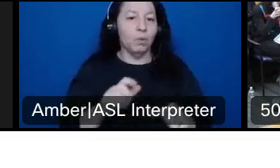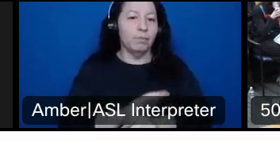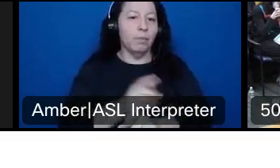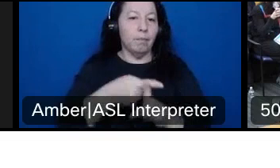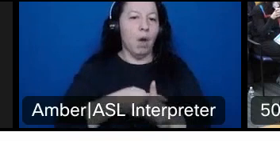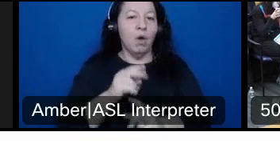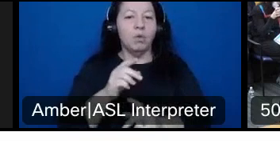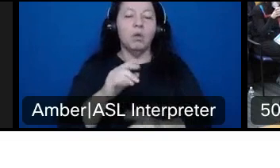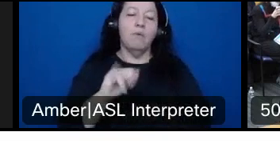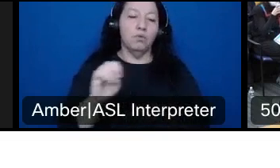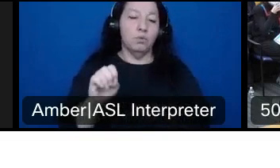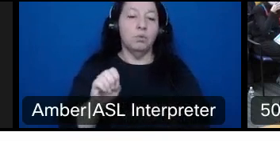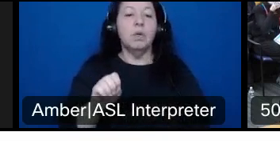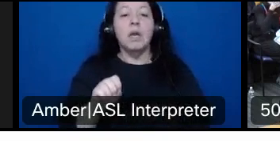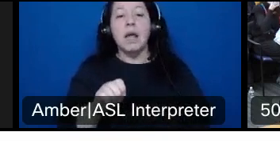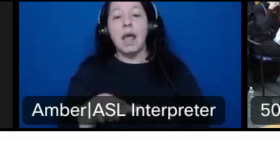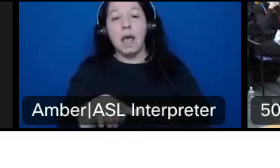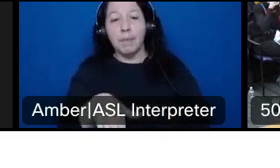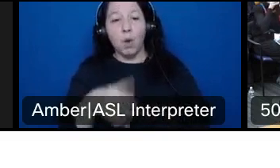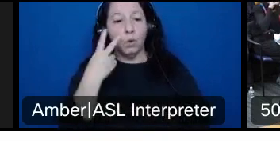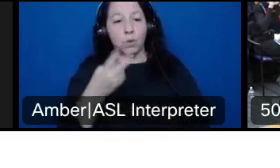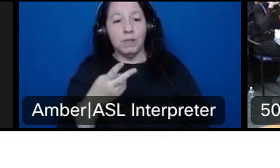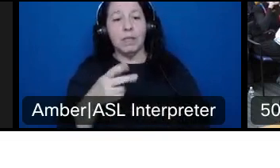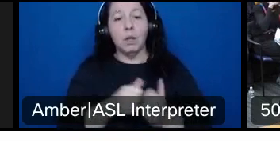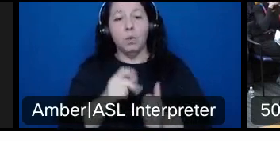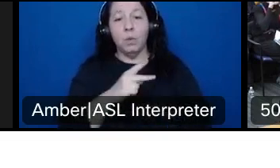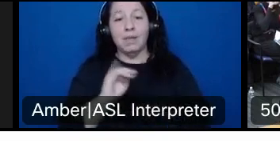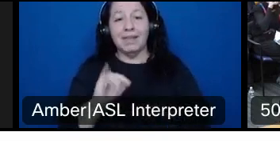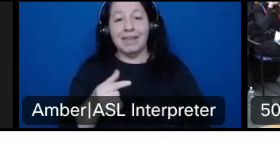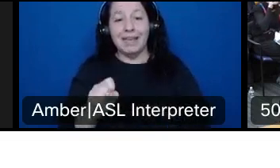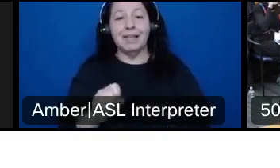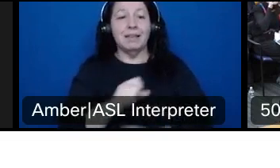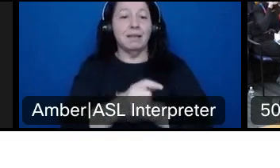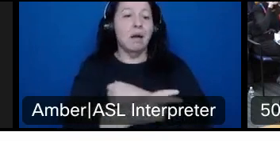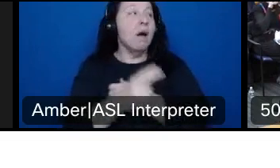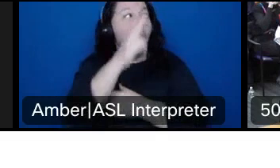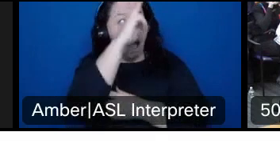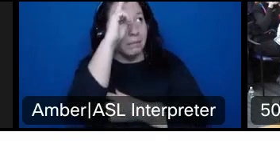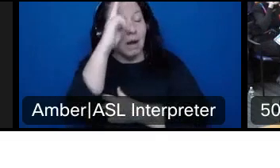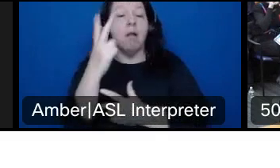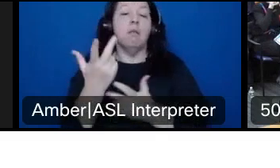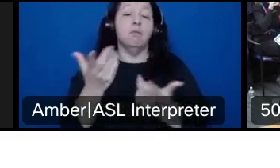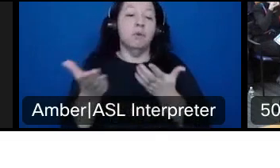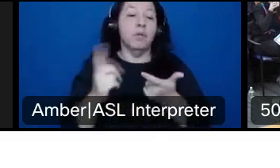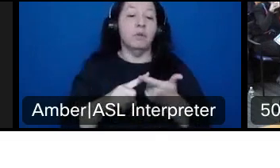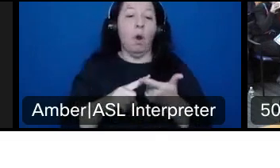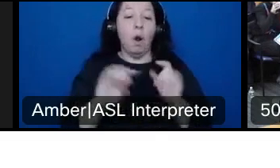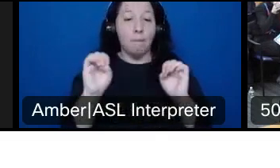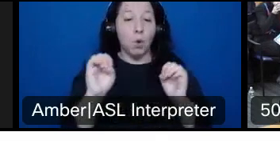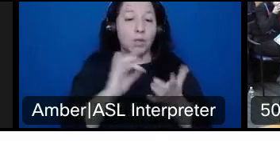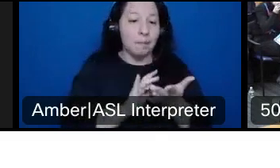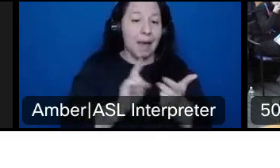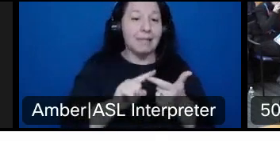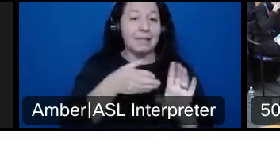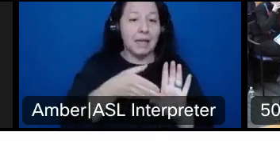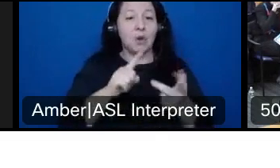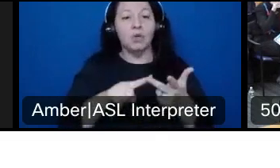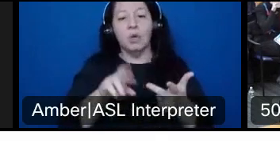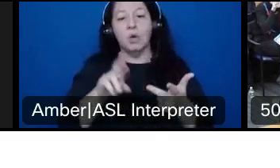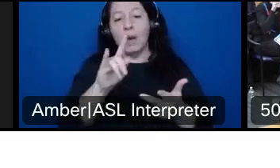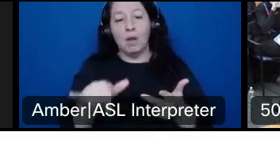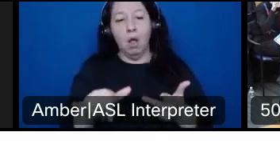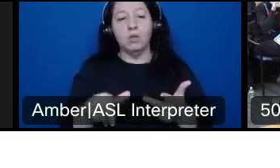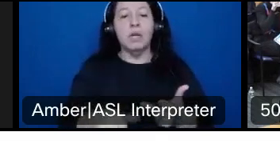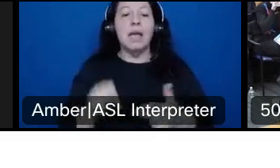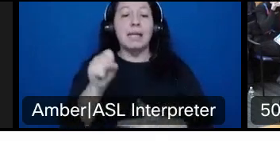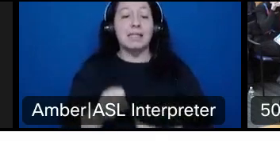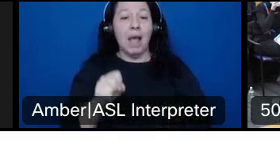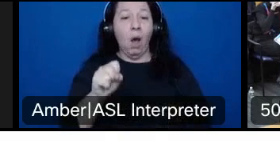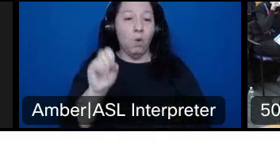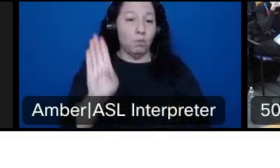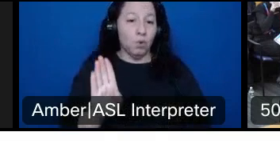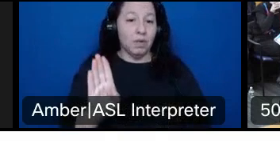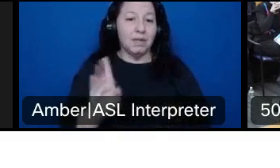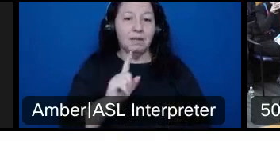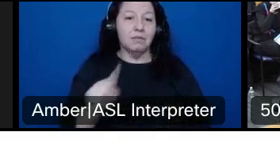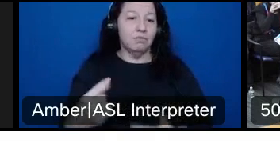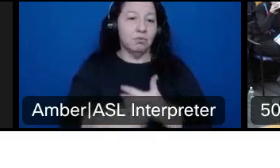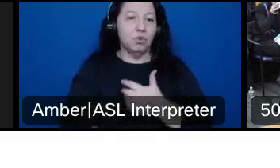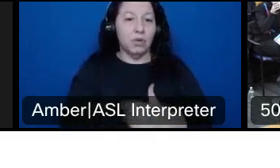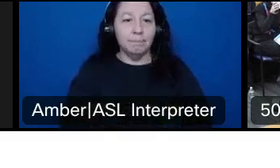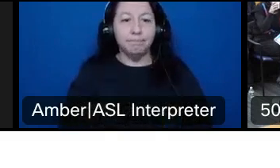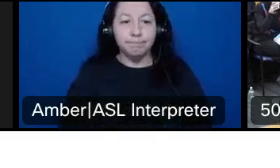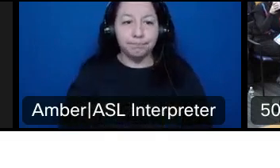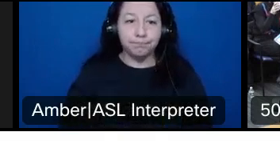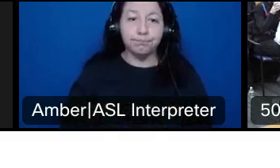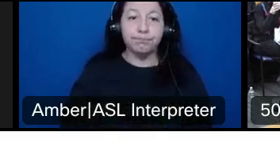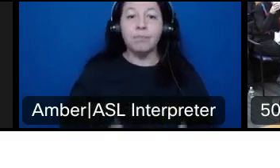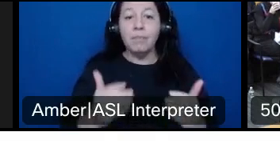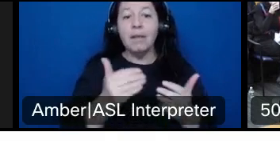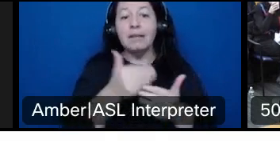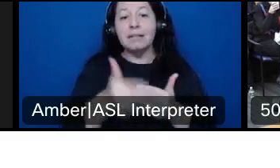We just note with the King's hospital, the services or emergency medicine, psychiatry and Radiology and in South Brooklyn, uh, it's surgery services. This next slide. It just shows you the history. history